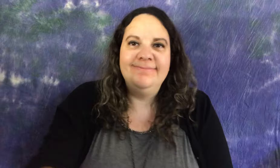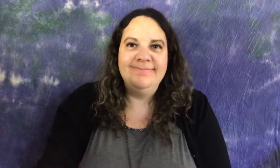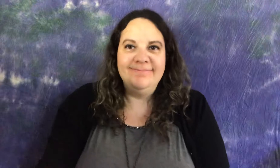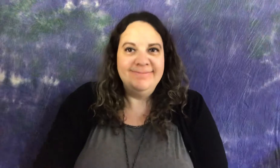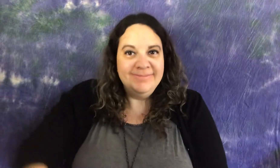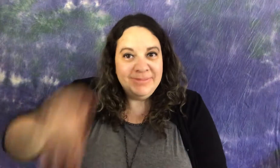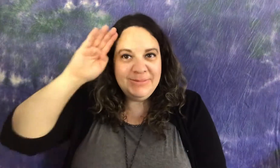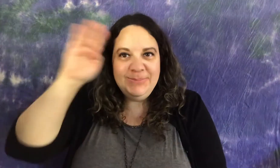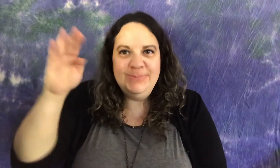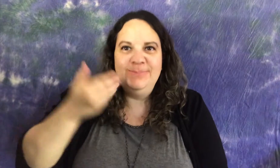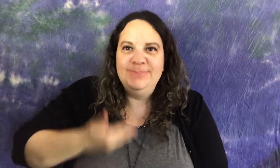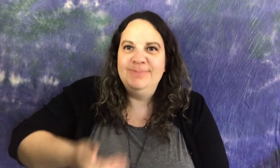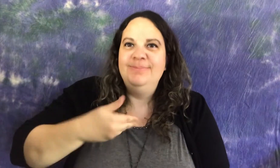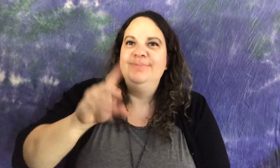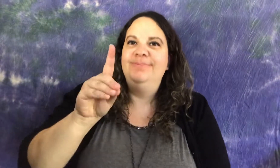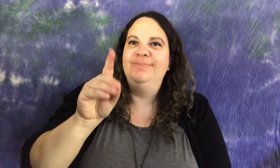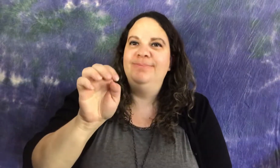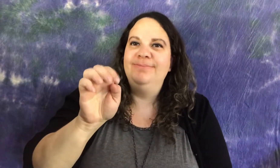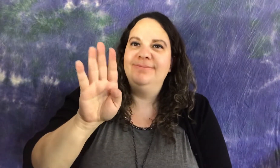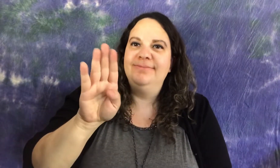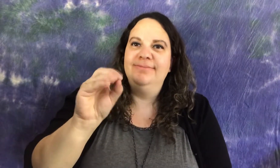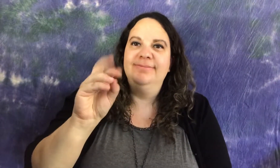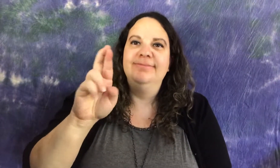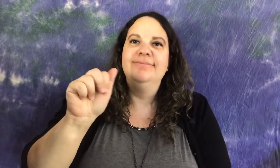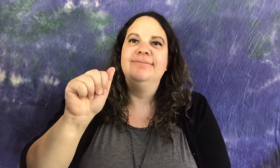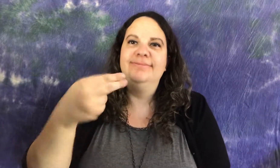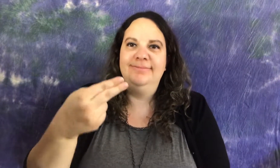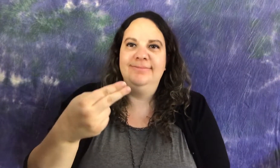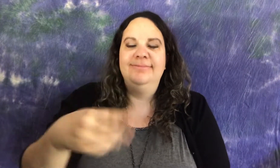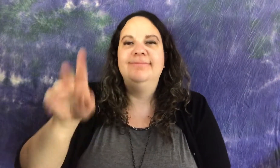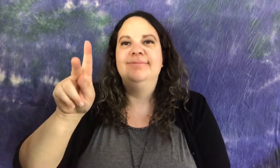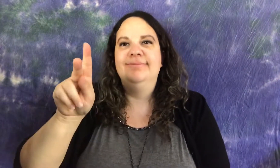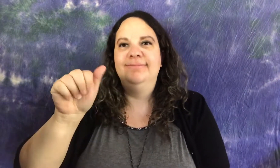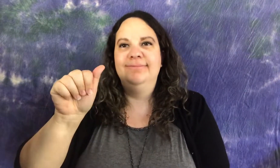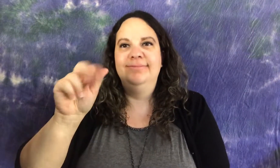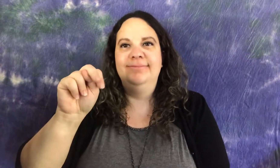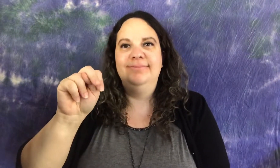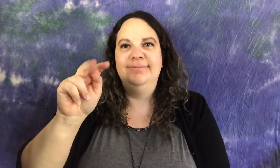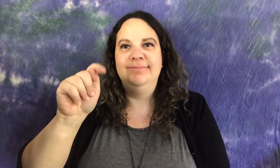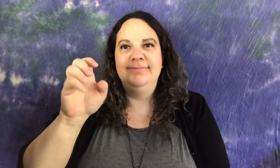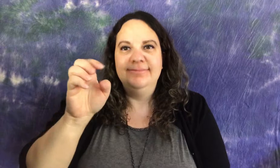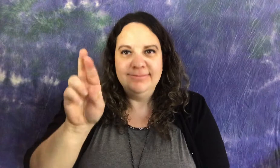HI! My name is Deborah Kanter.